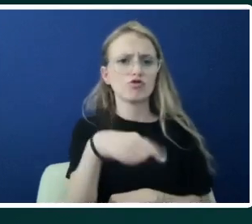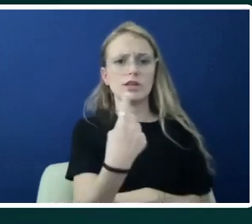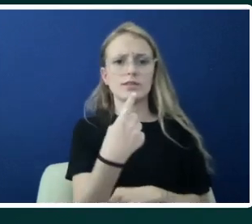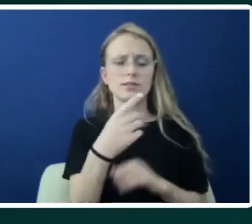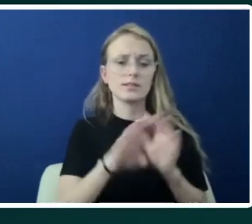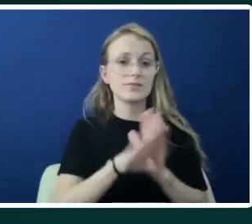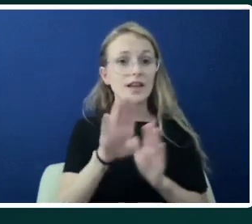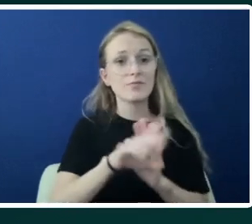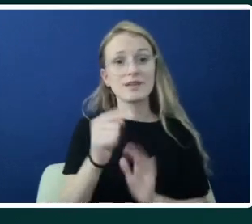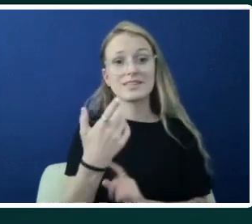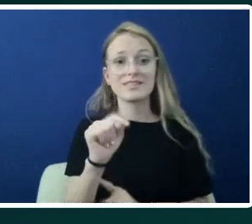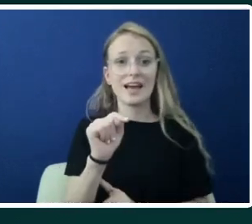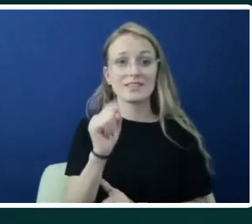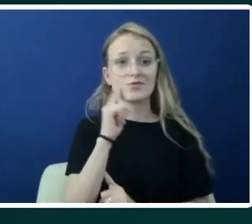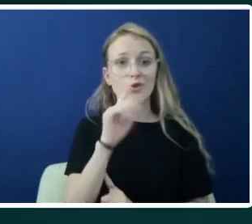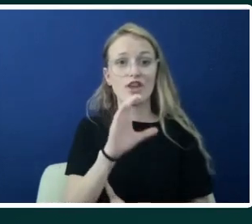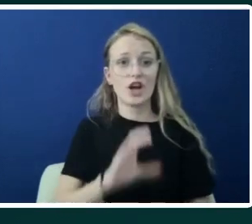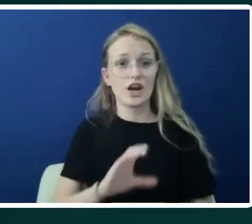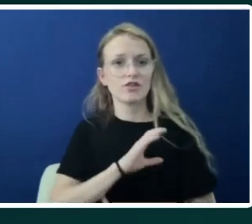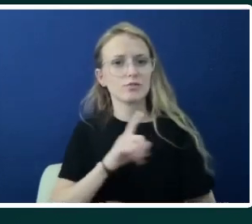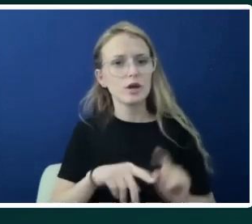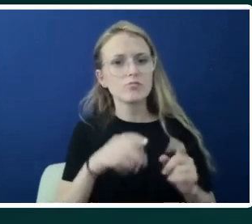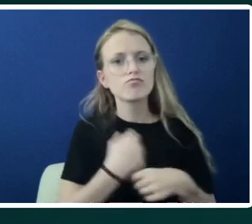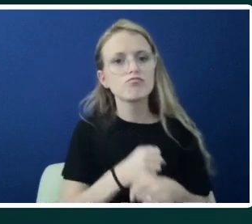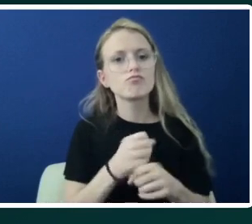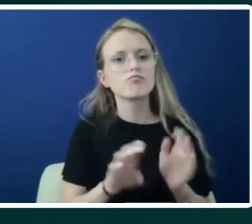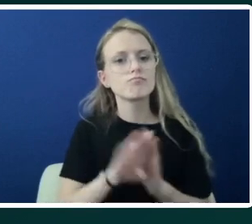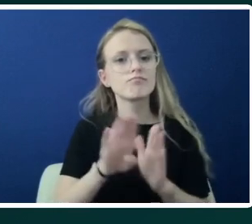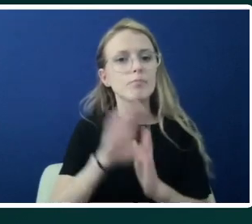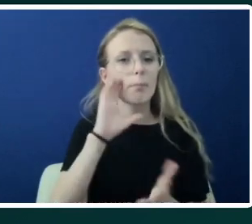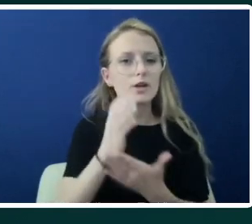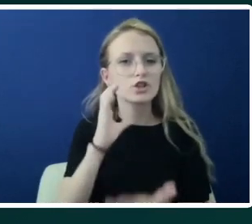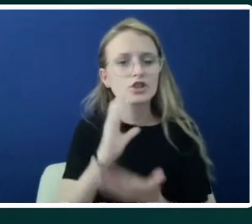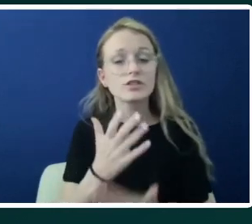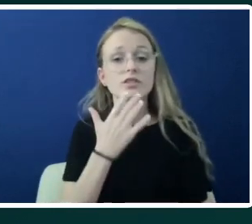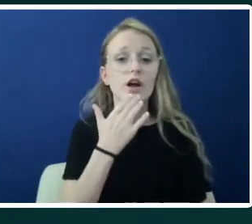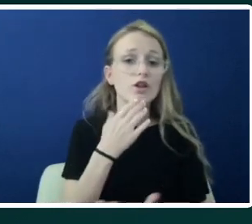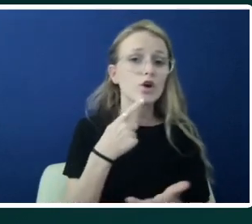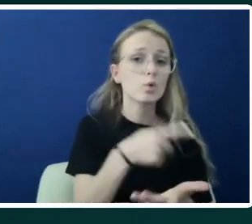but they were also creating the images, right, and the colors and what was highlighted and what was